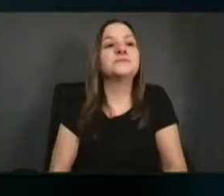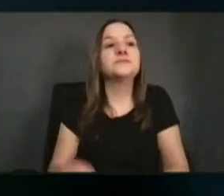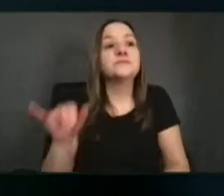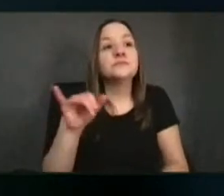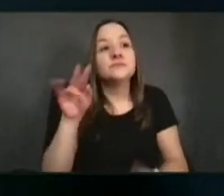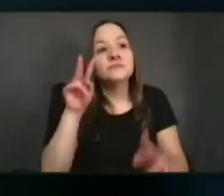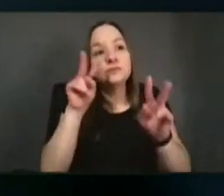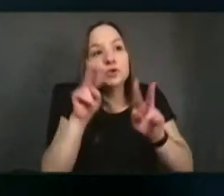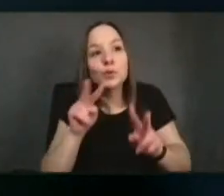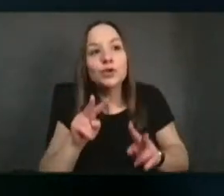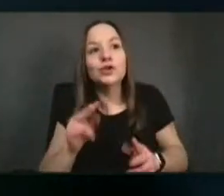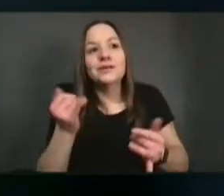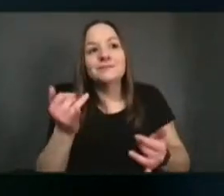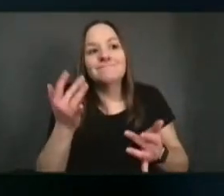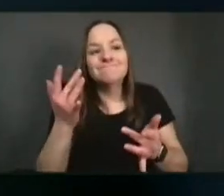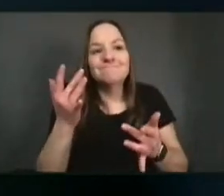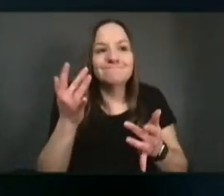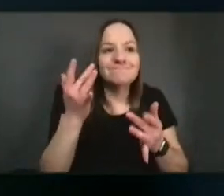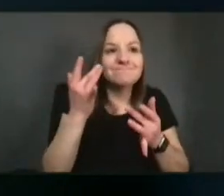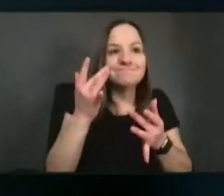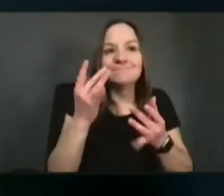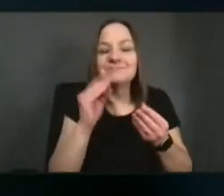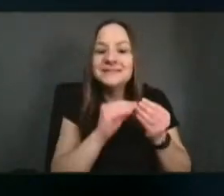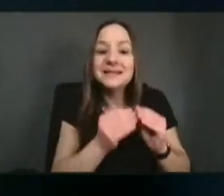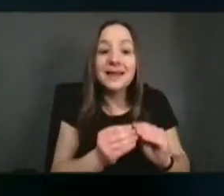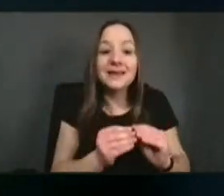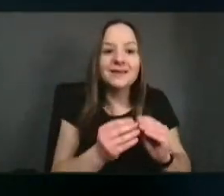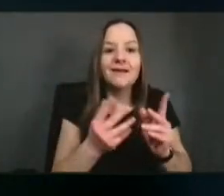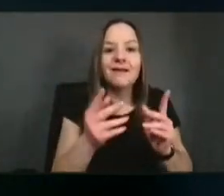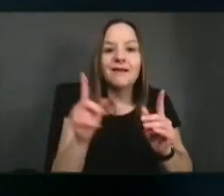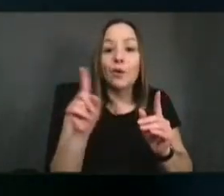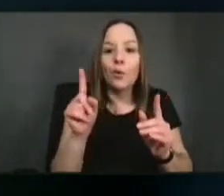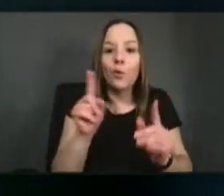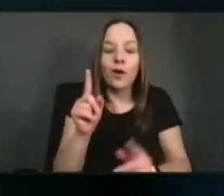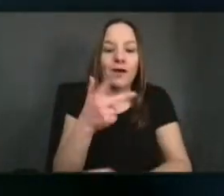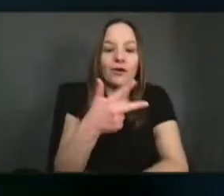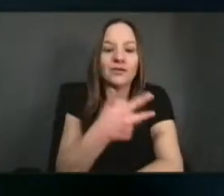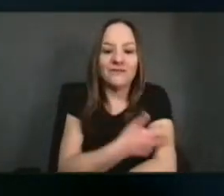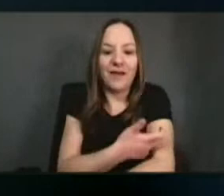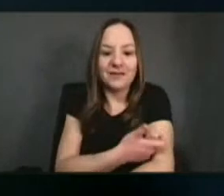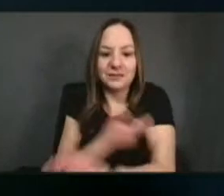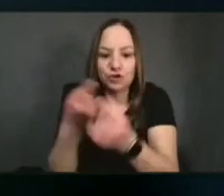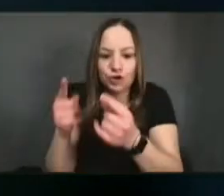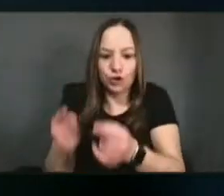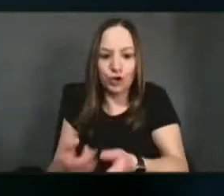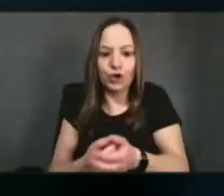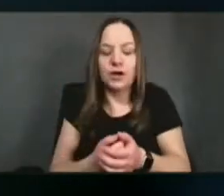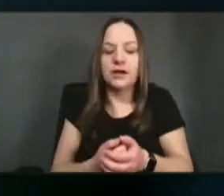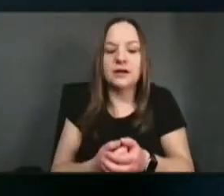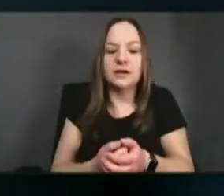you have not yet gotten it. We also look at the elite epidemiological data that we